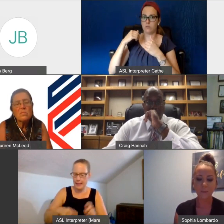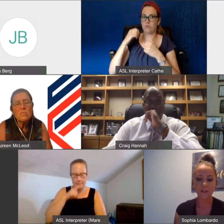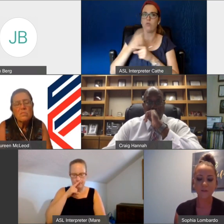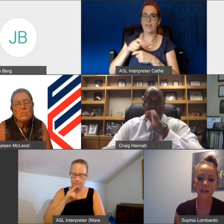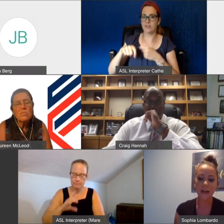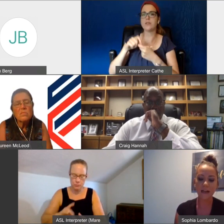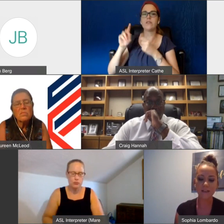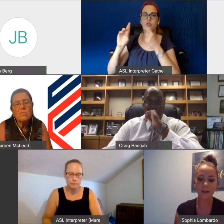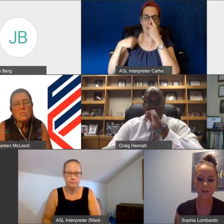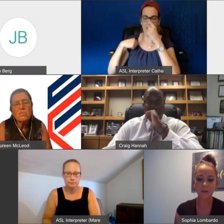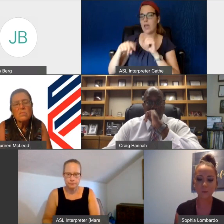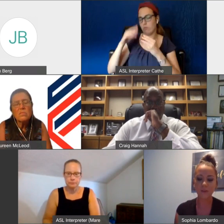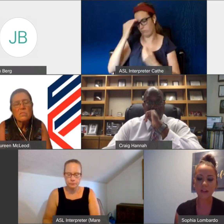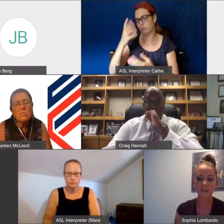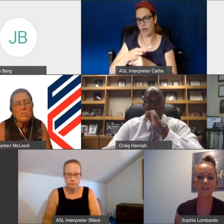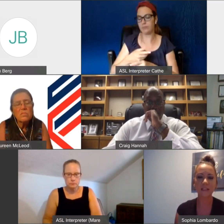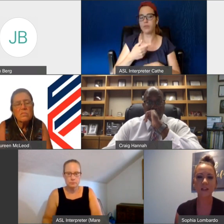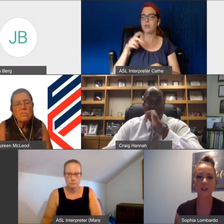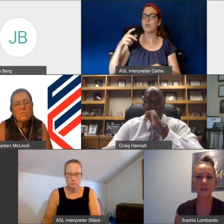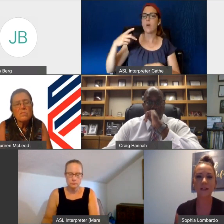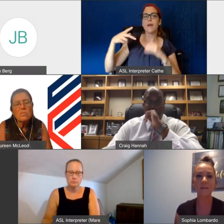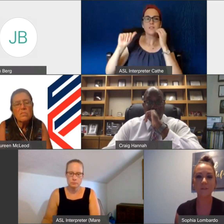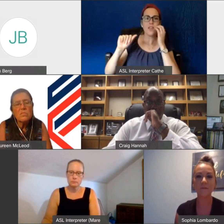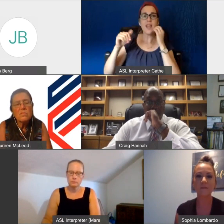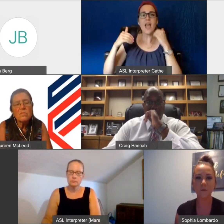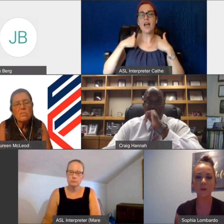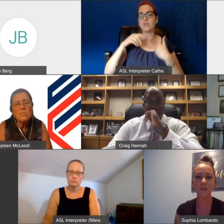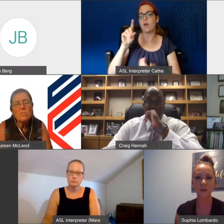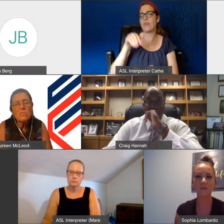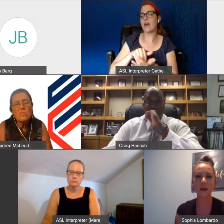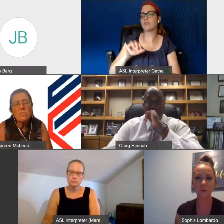So Pennsylvania has 1,654 certified recovery specialist,